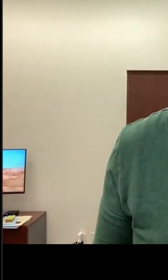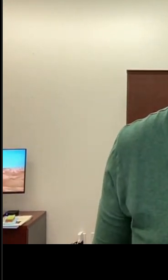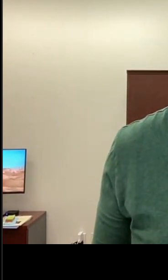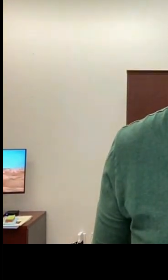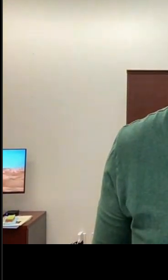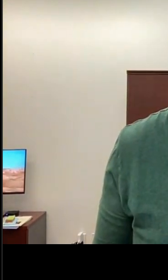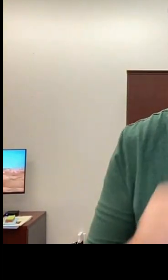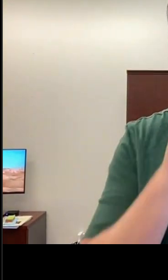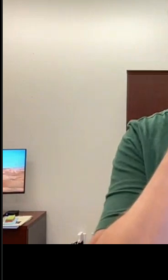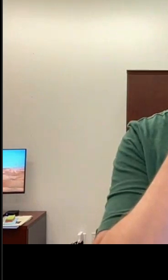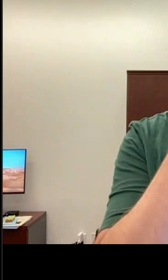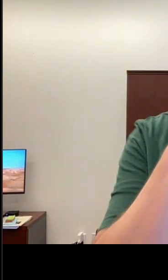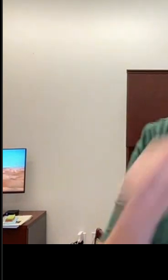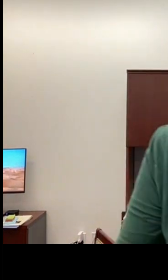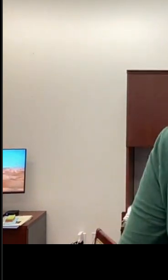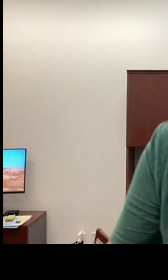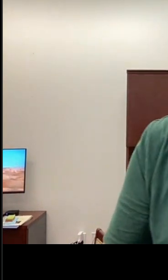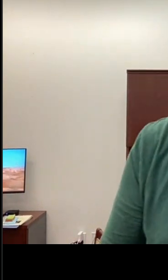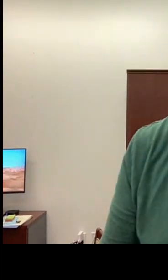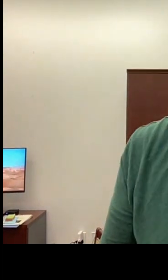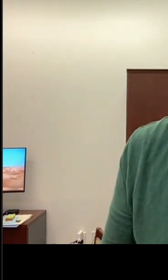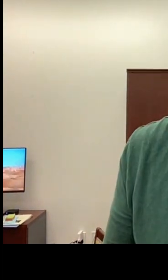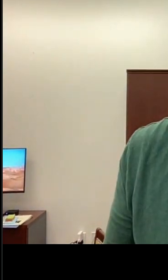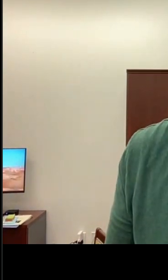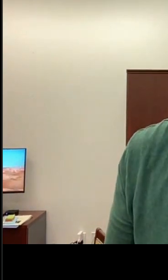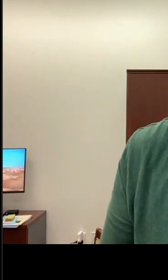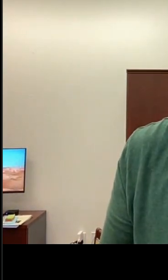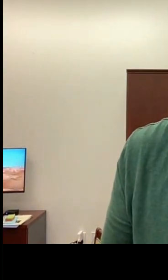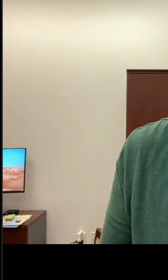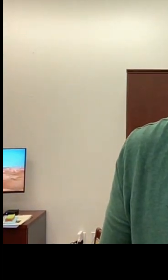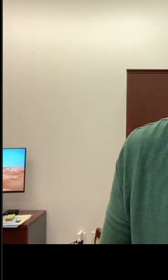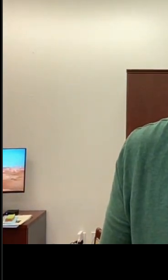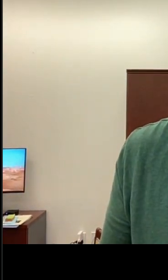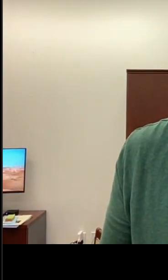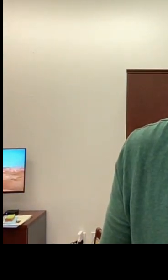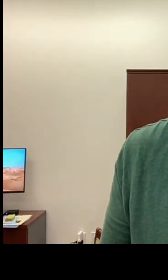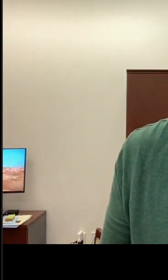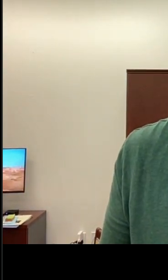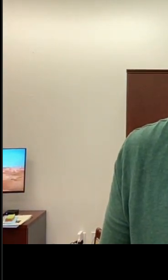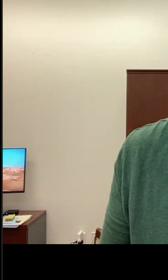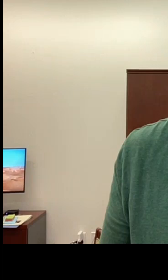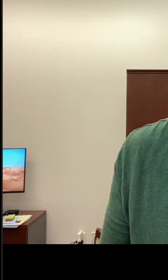Unfortunately, we weren't thinking well enough in advance to invite Dr.